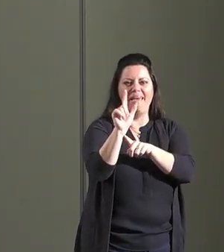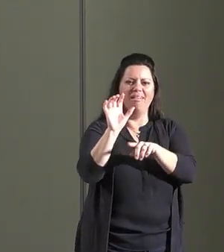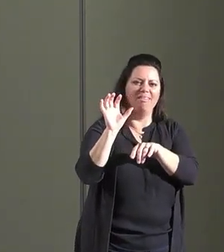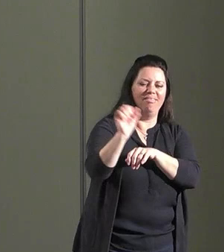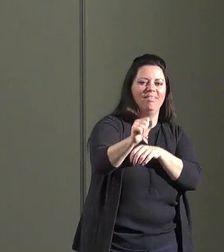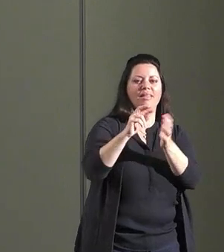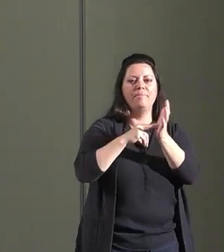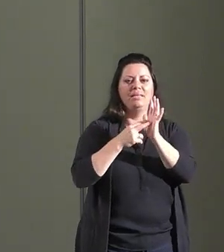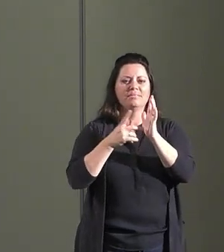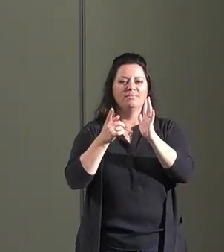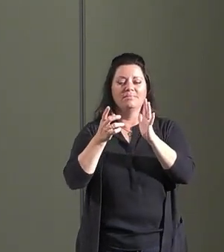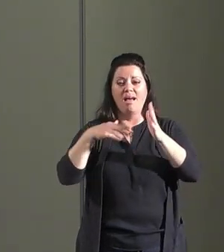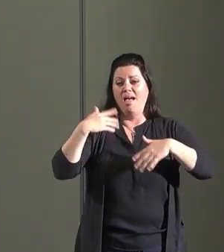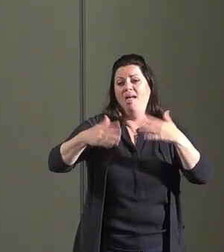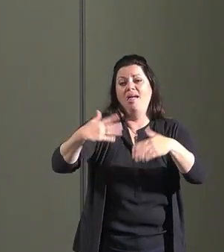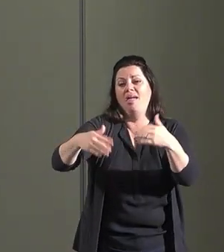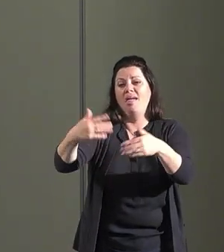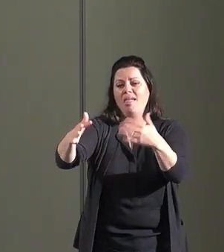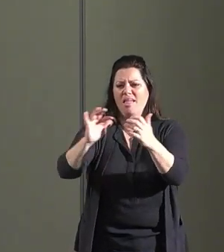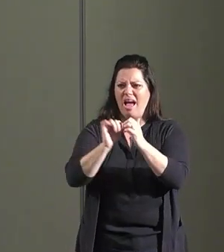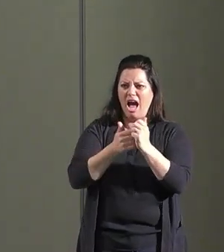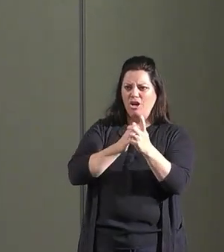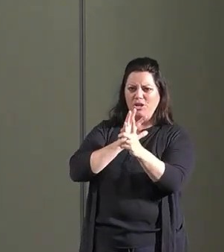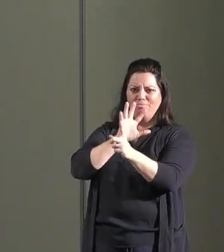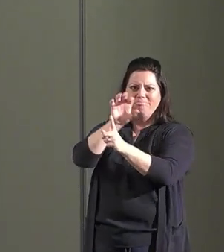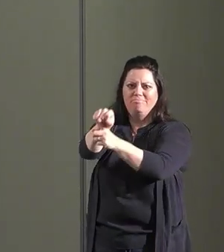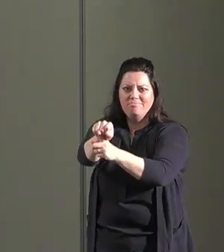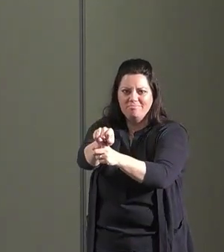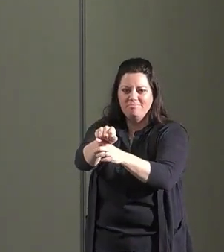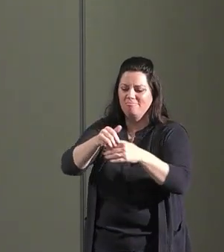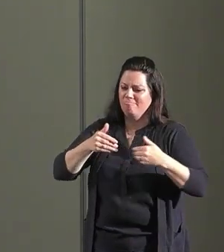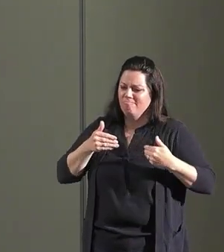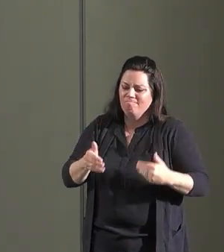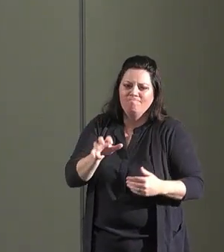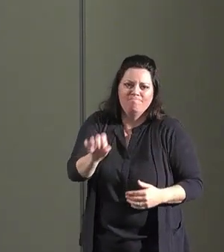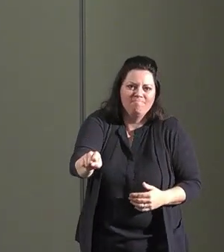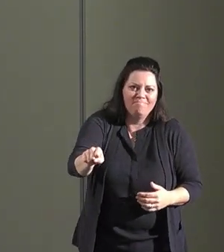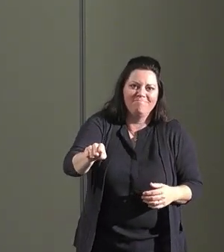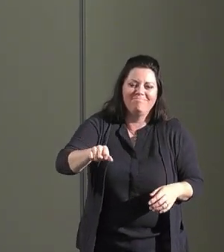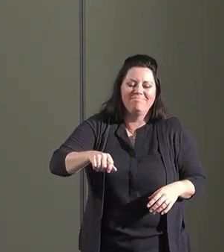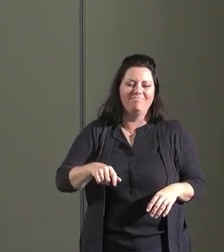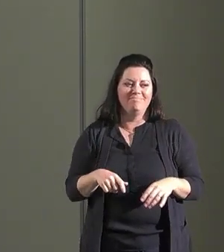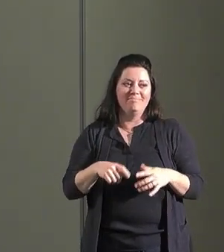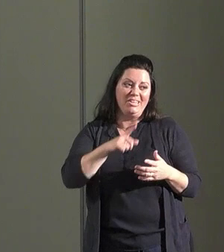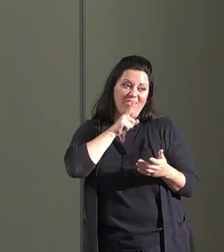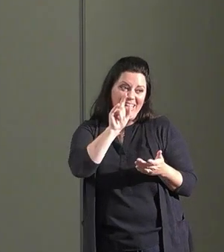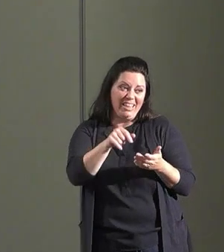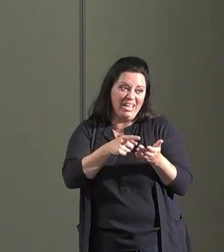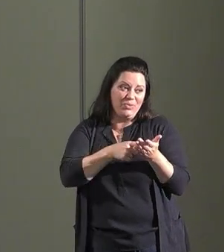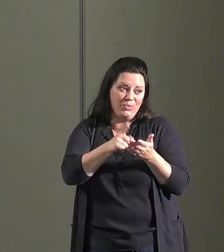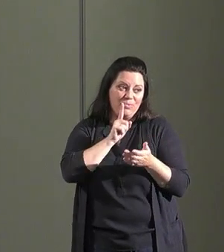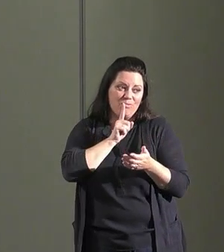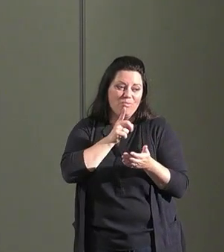technology running ahead of us. Frankly that is the truth for our community. Our profession for